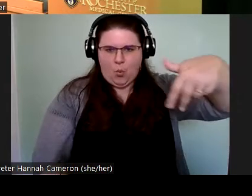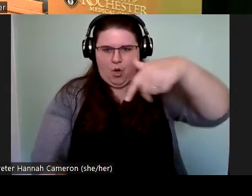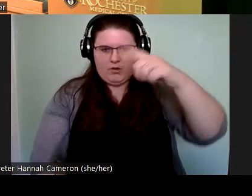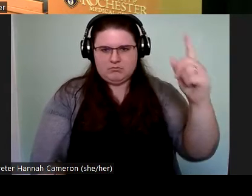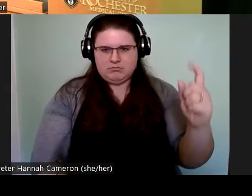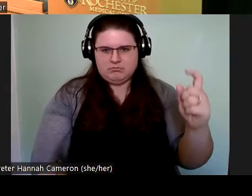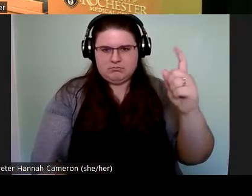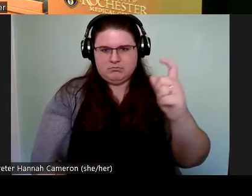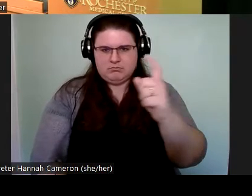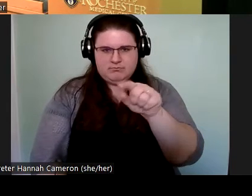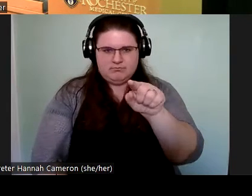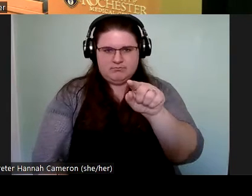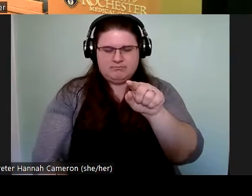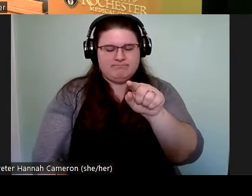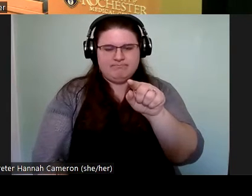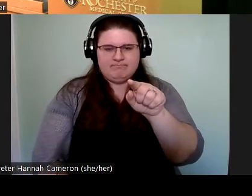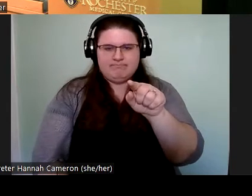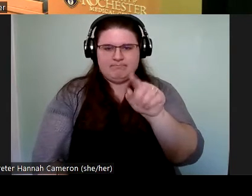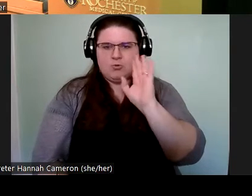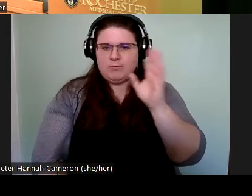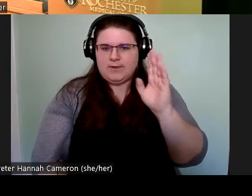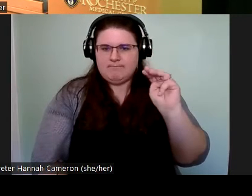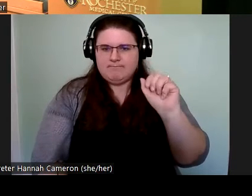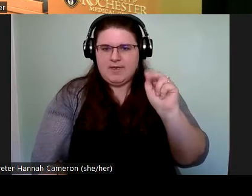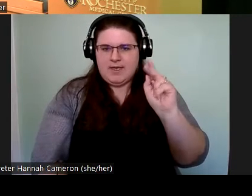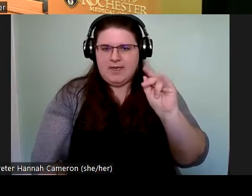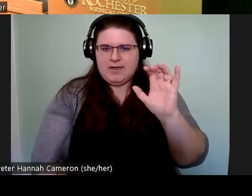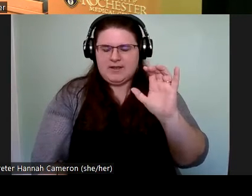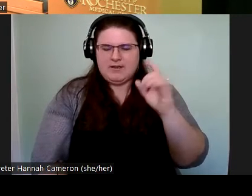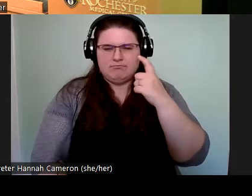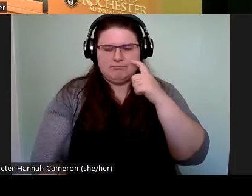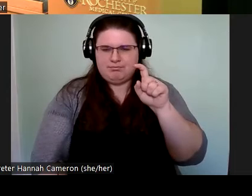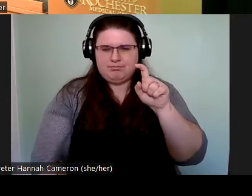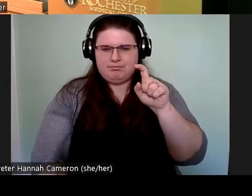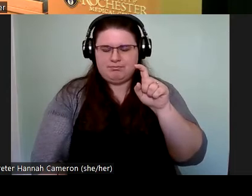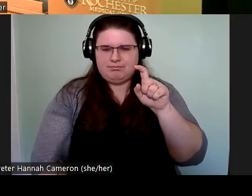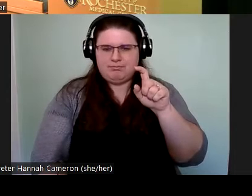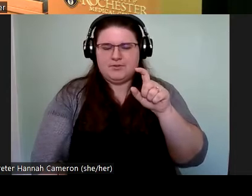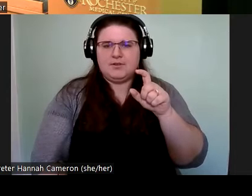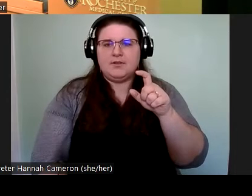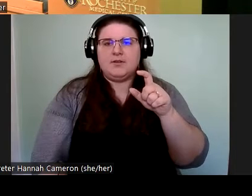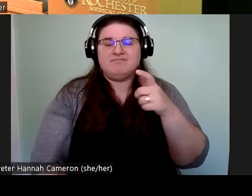going to become manic she can tell We are family members are the Canary and the co mine we see